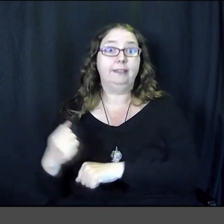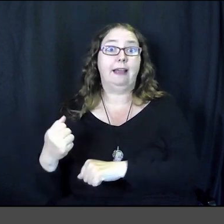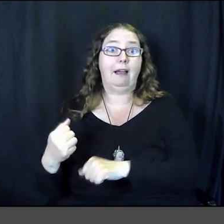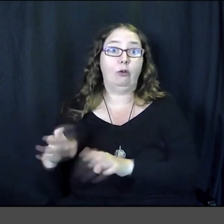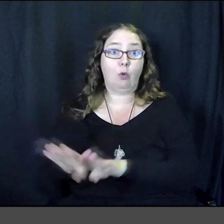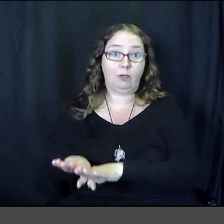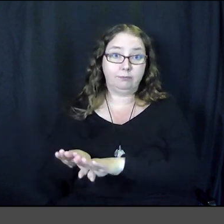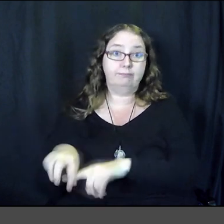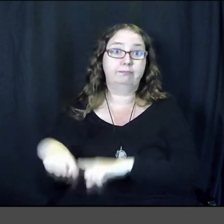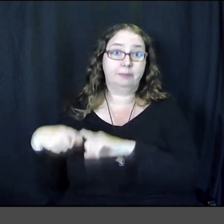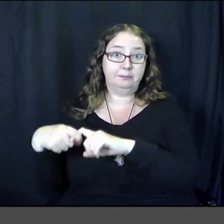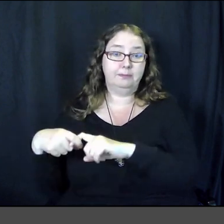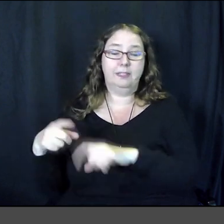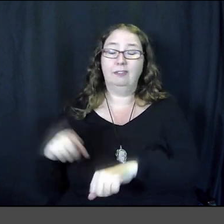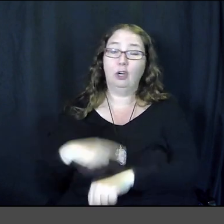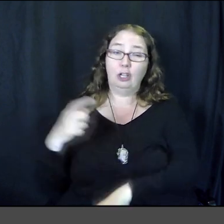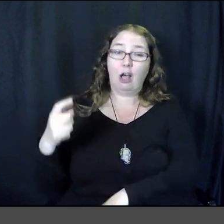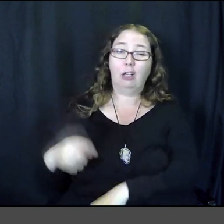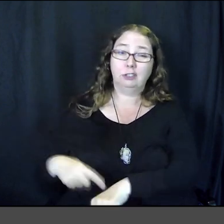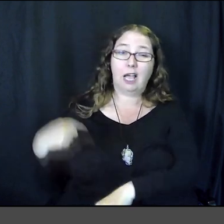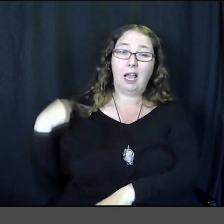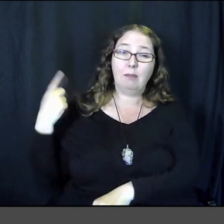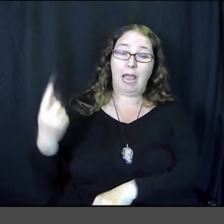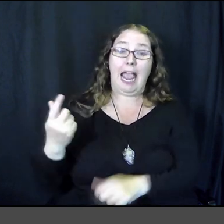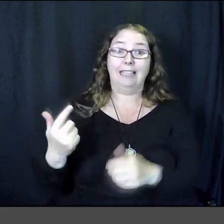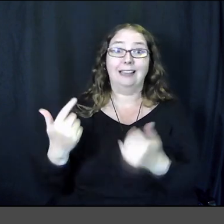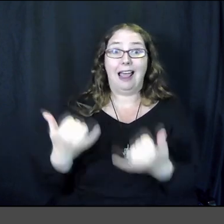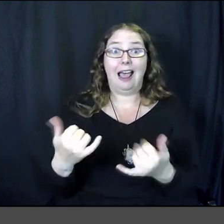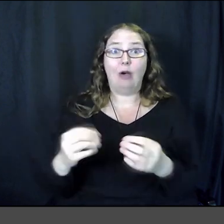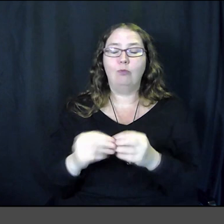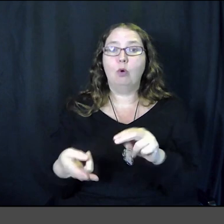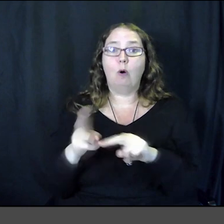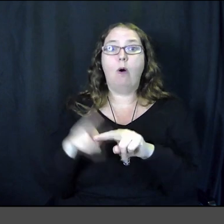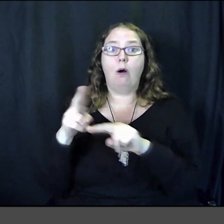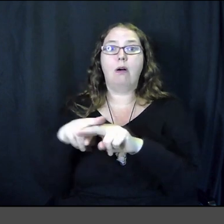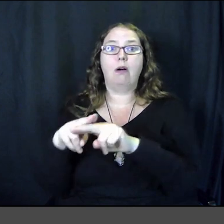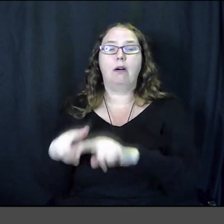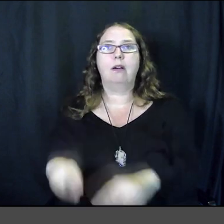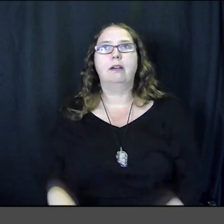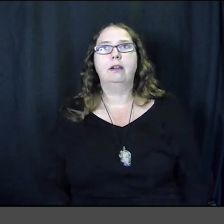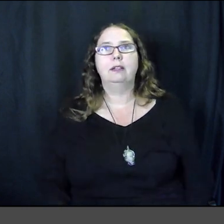BUT INCREASING NOW, THERE'S BEEN A SUSPICION OF THE HUMANITIES